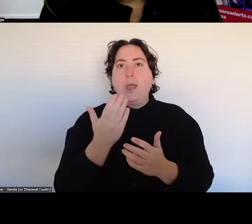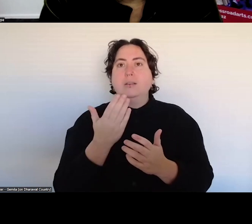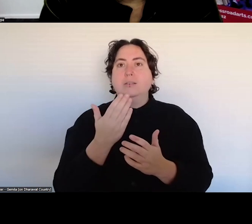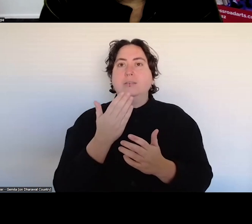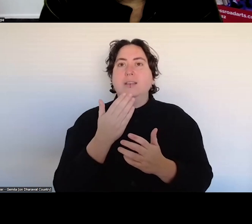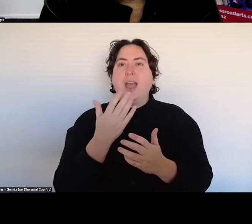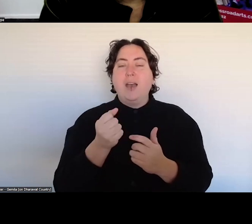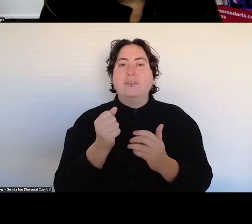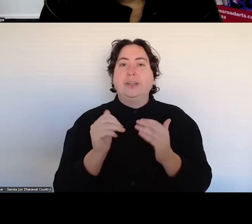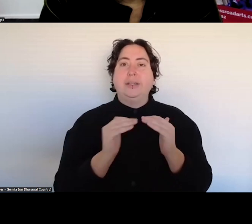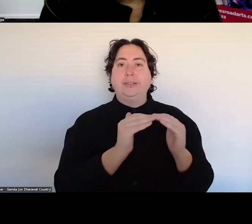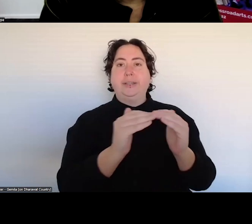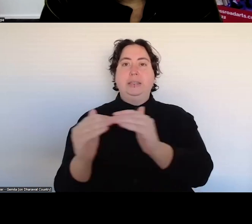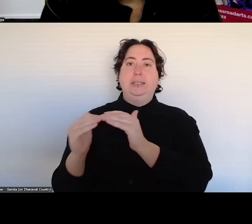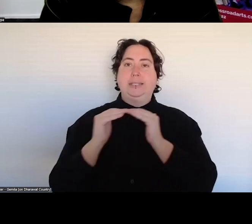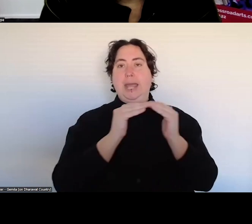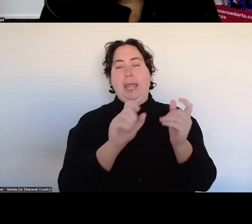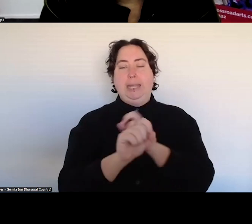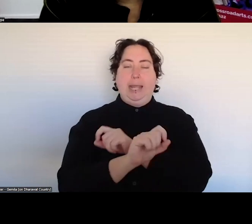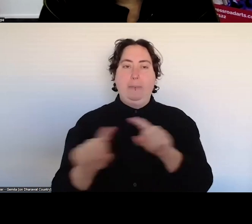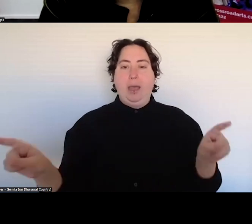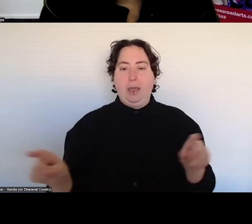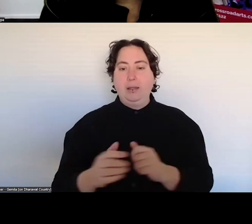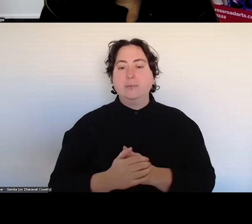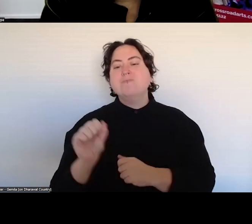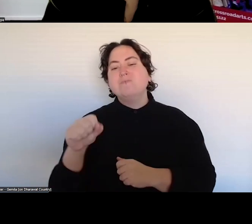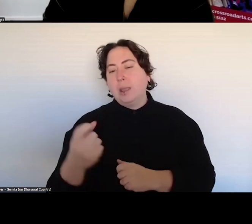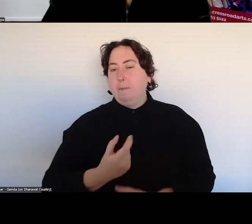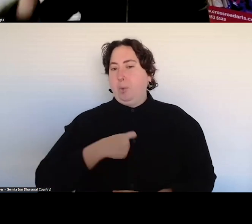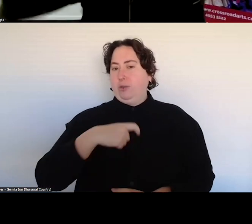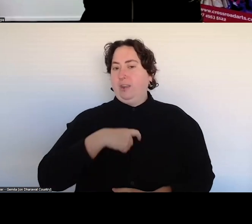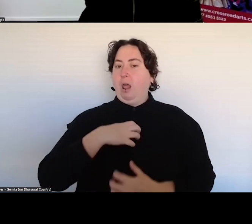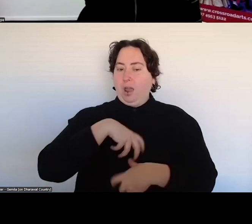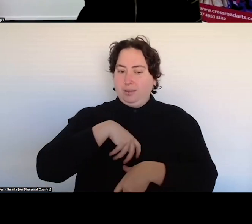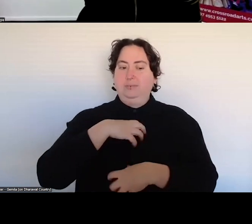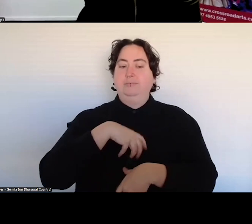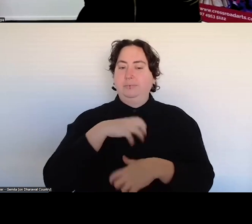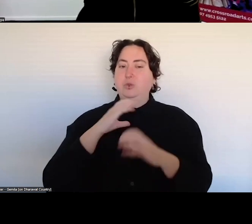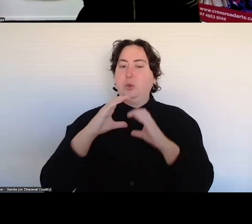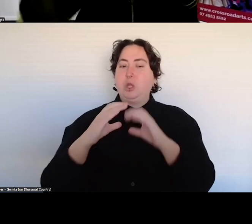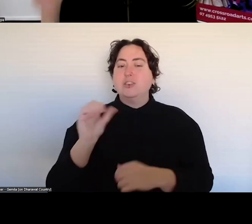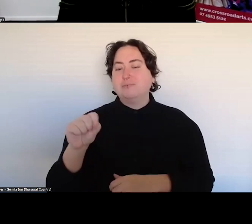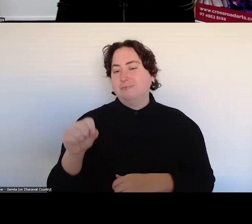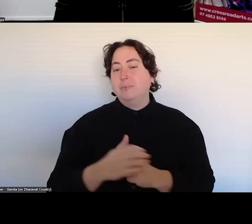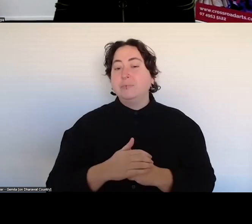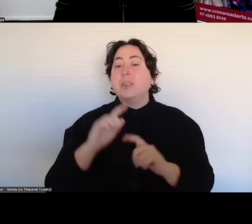email that we would all send out. >> I like the distillation of the key